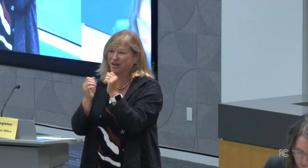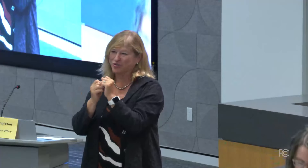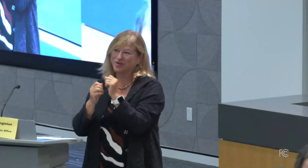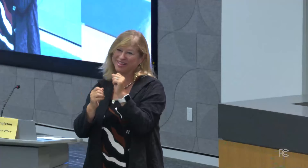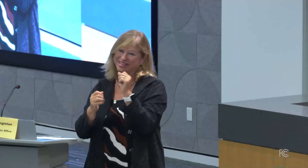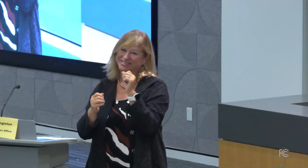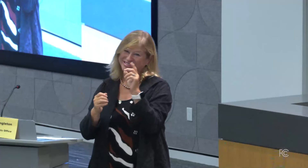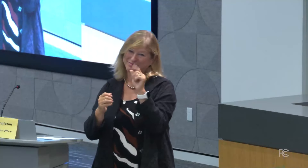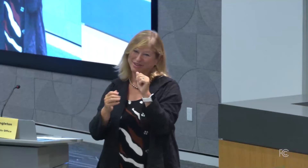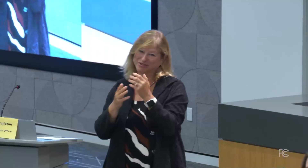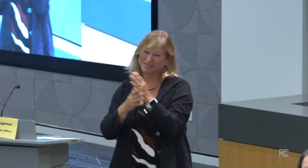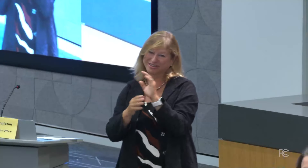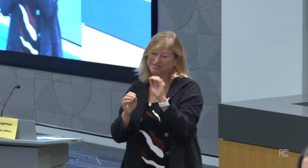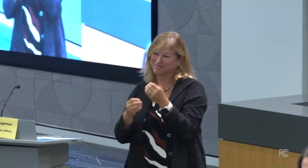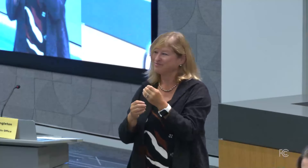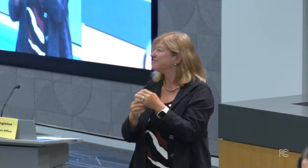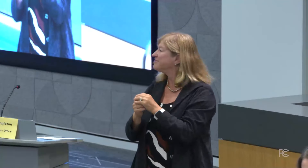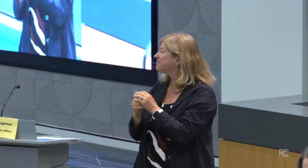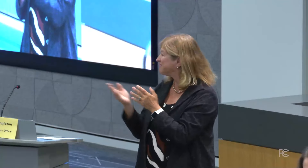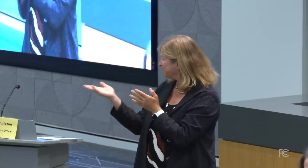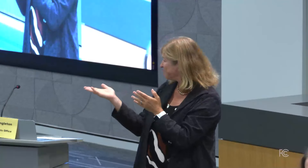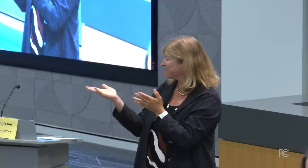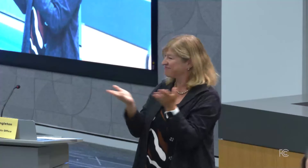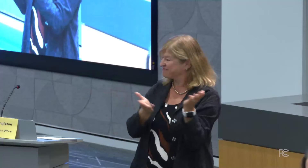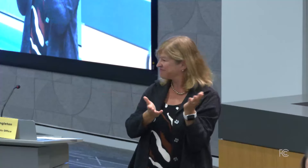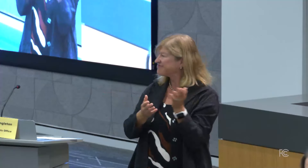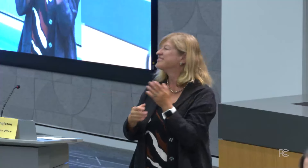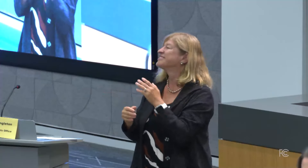I WOULD LIKE TO START BY